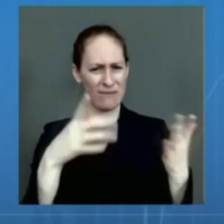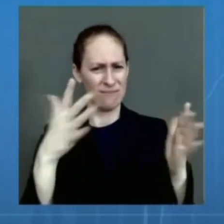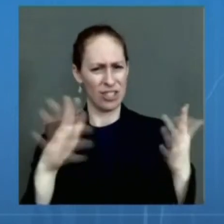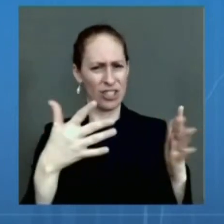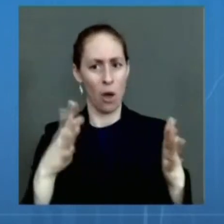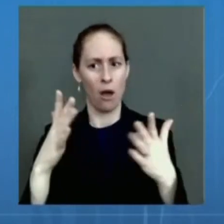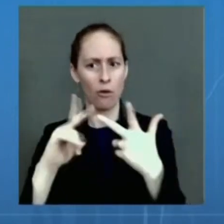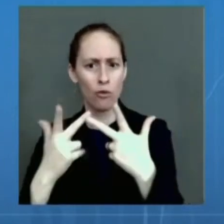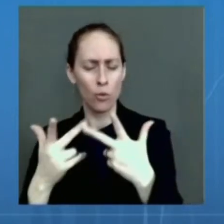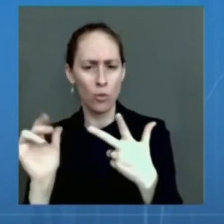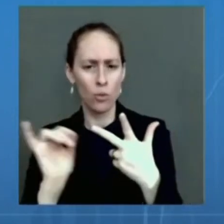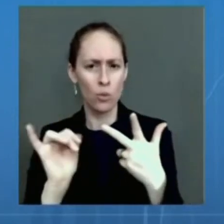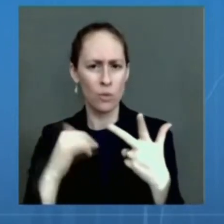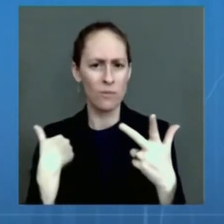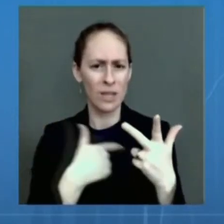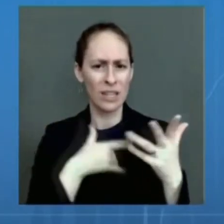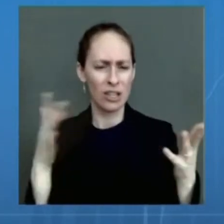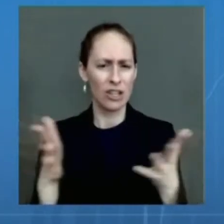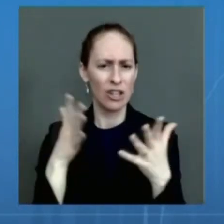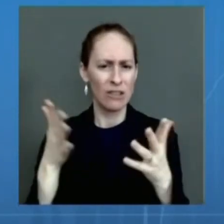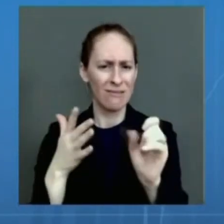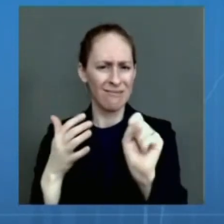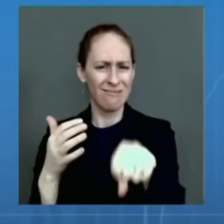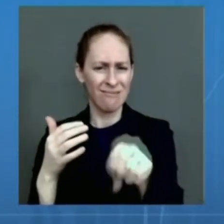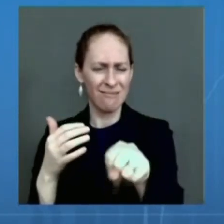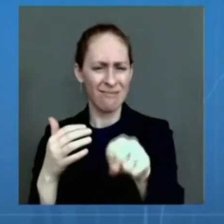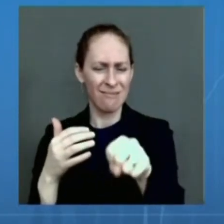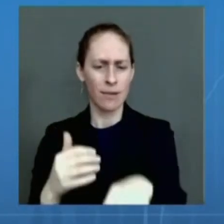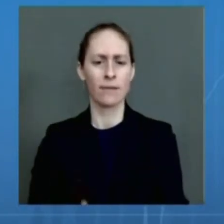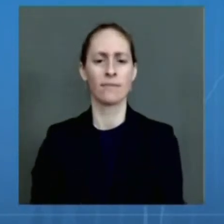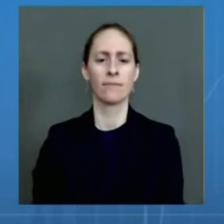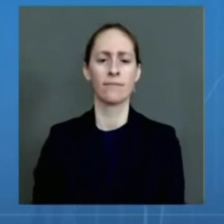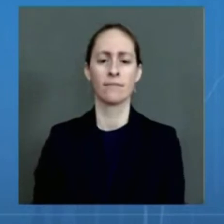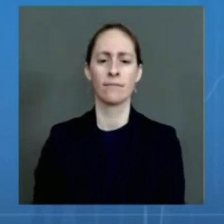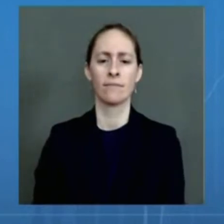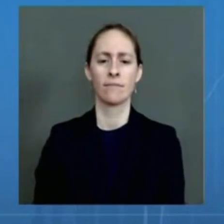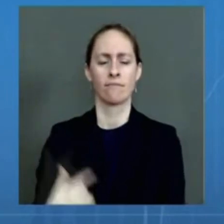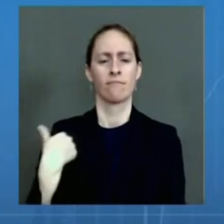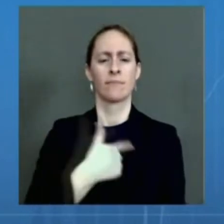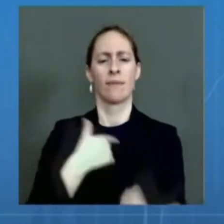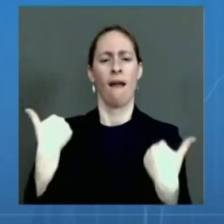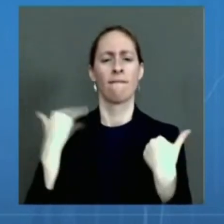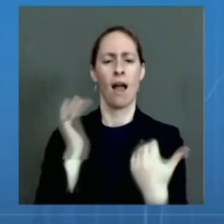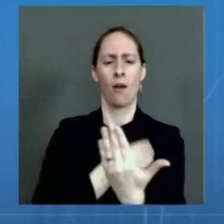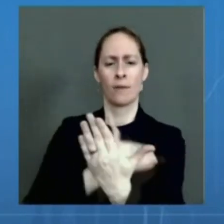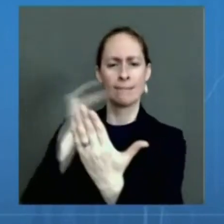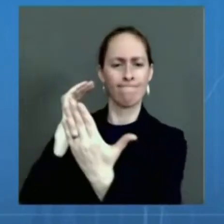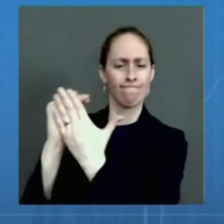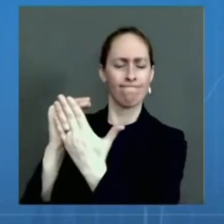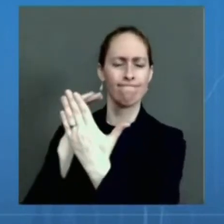ALL OF OUR TEACHERS WOULD BE VACCINATED AS WELL AS BOOSTED. WITH REGARD TO THE PROTOCOLS